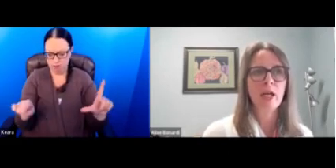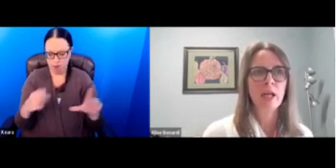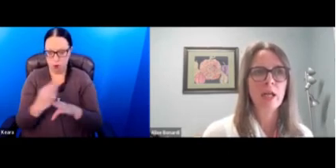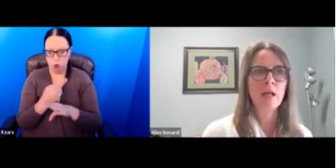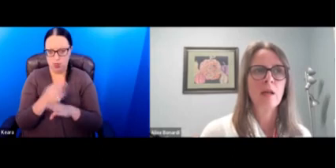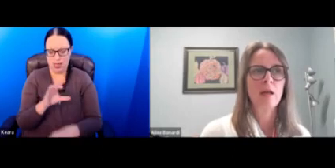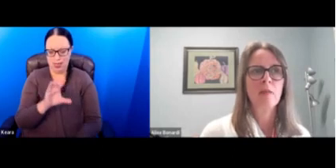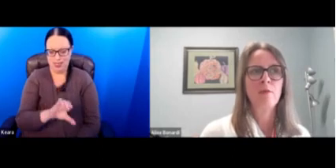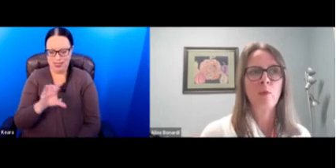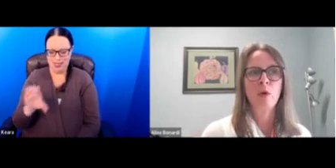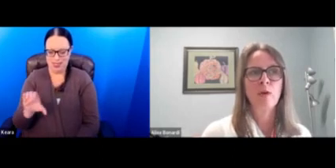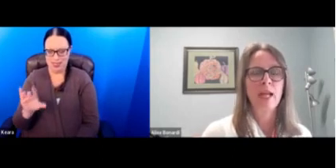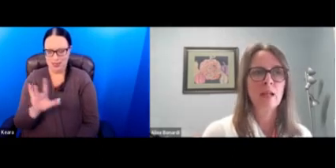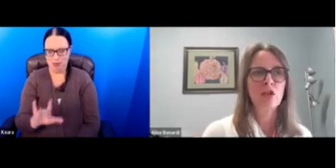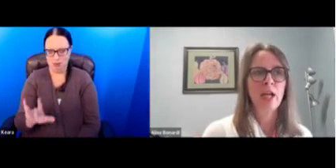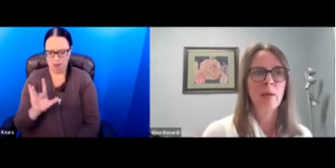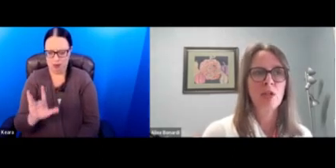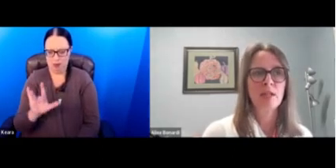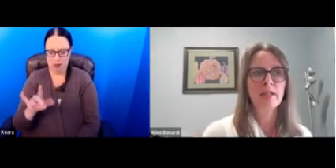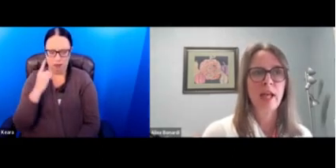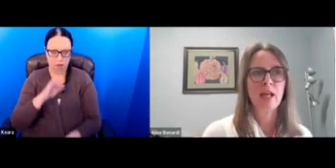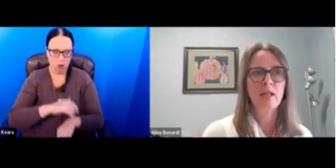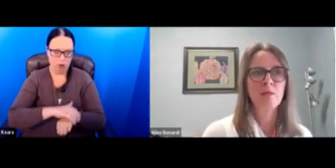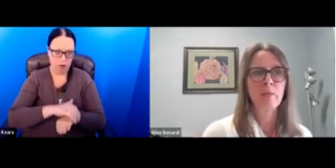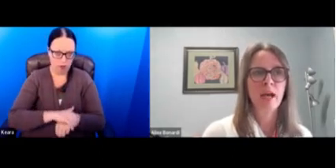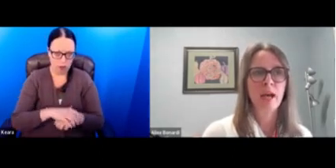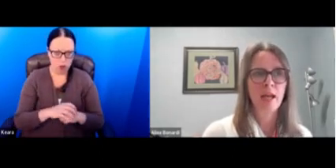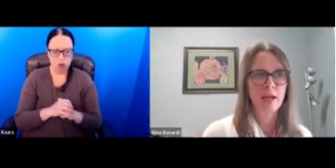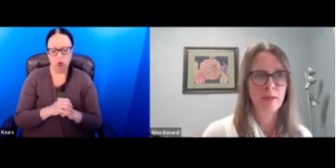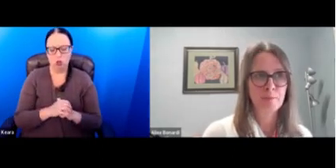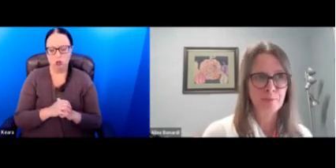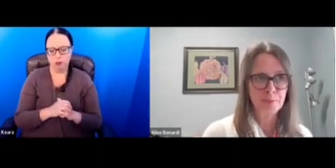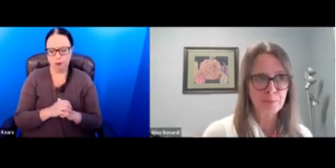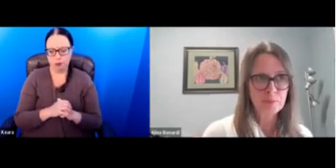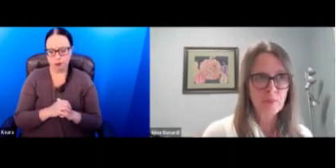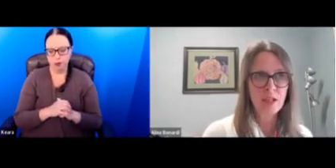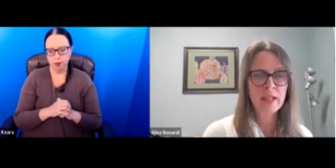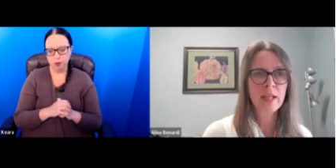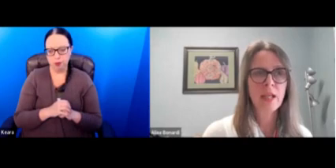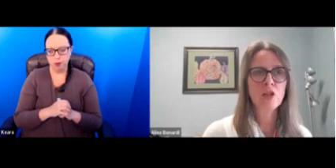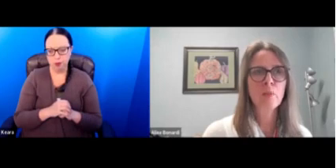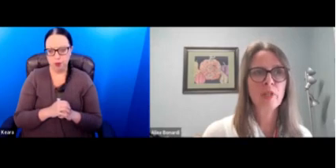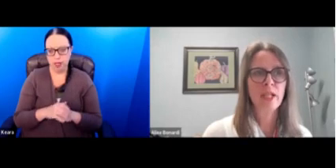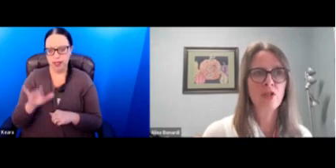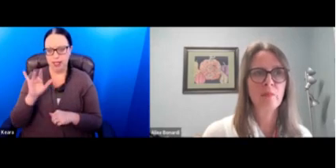button for English captions, and by clicking the interpretation